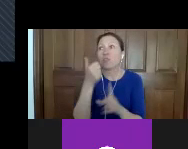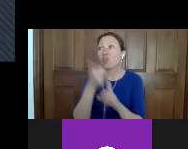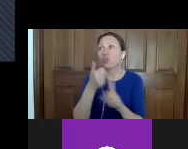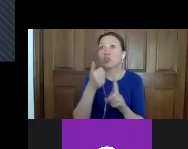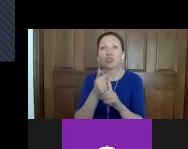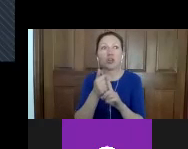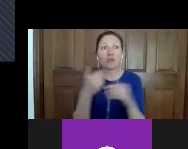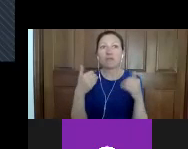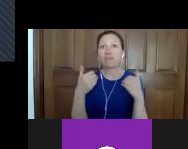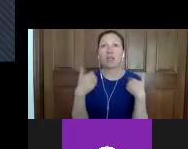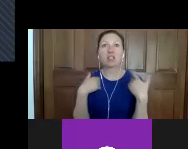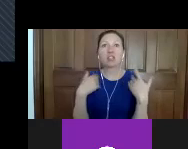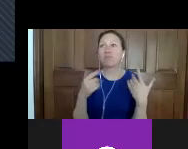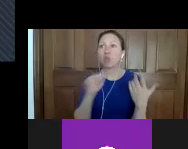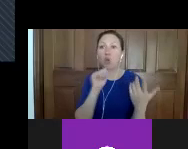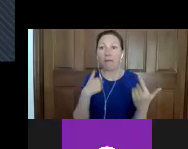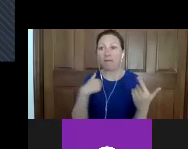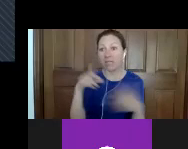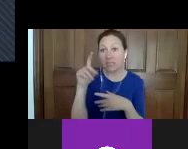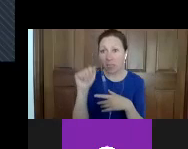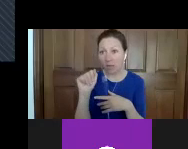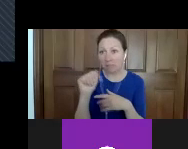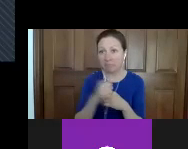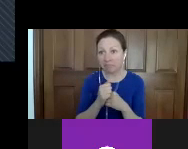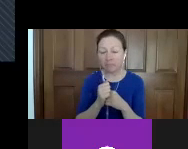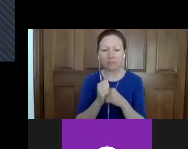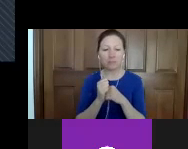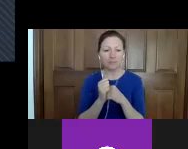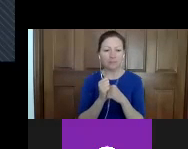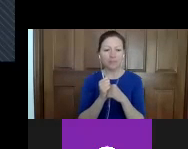from talking to dozens of recruiters over the years that if we accept an able bodied